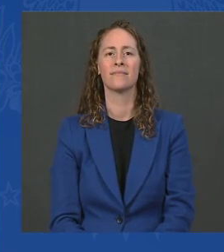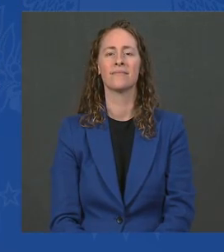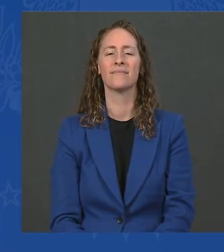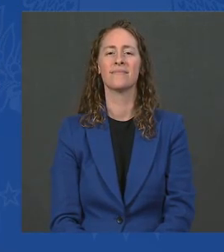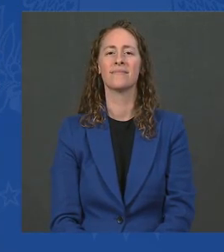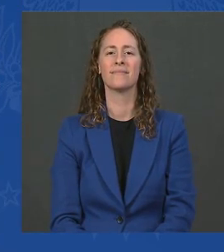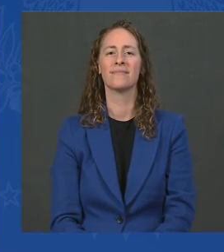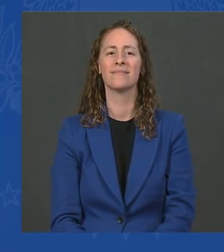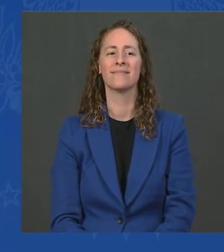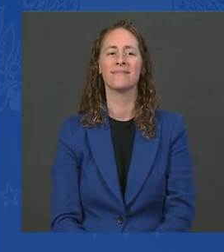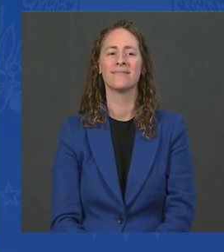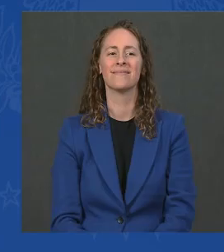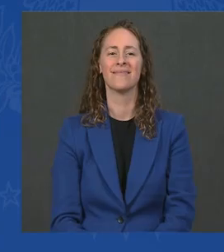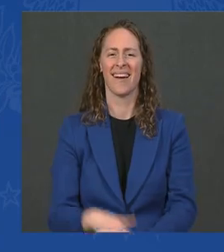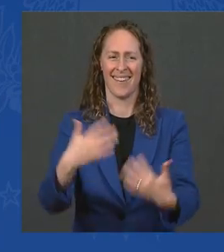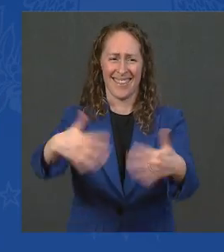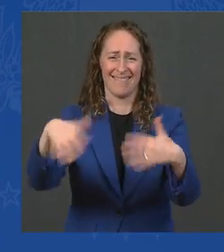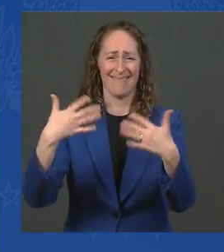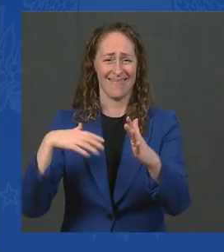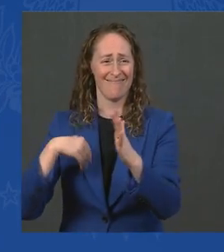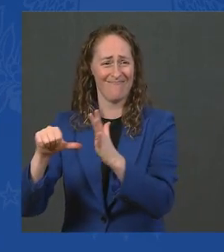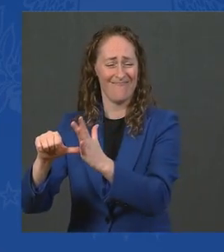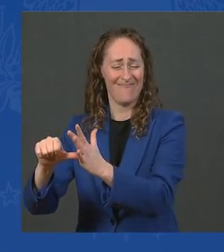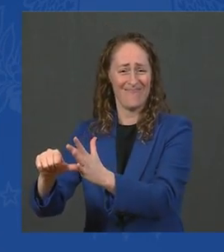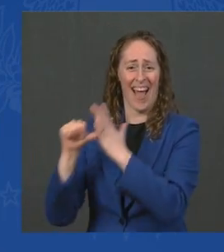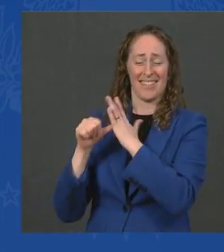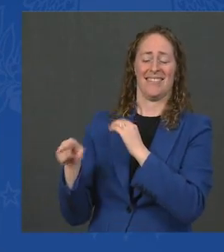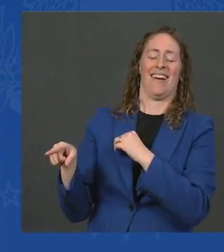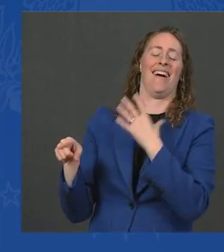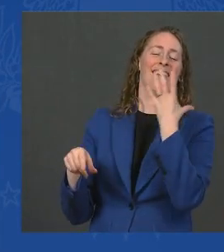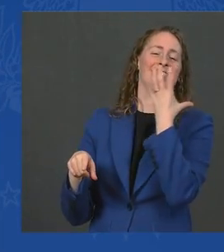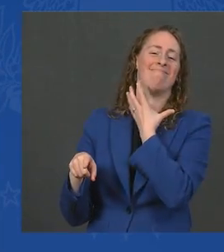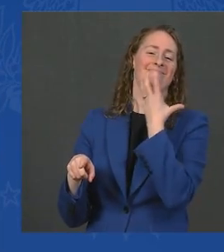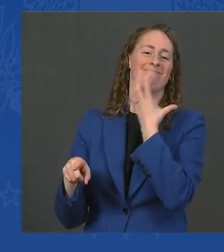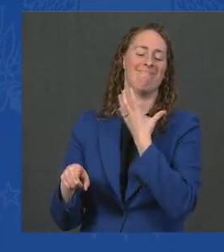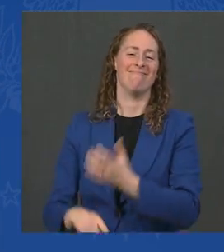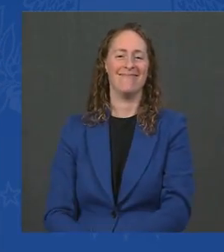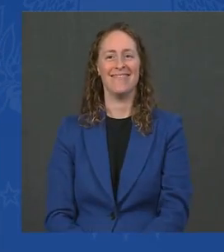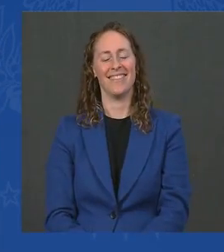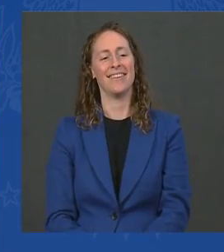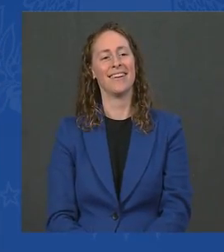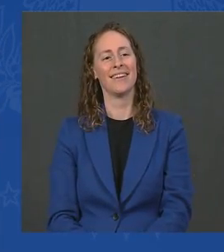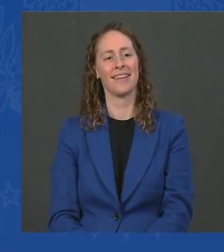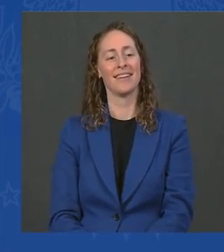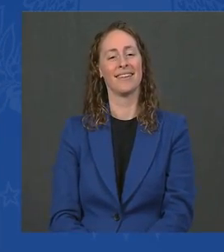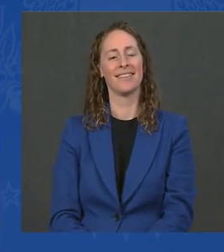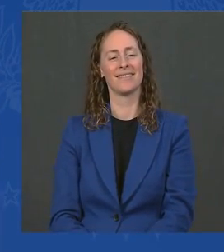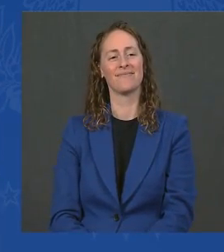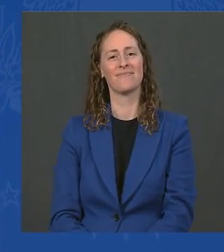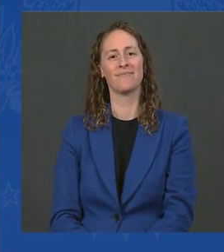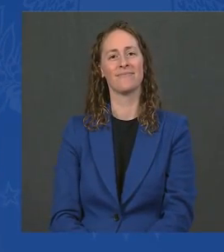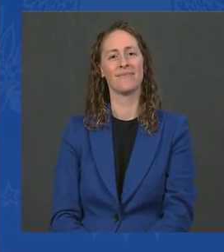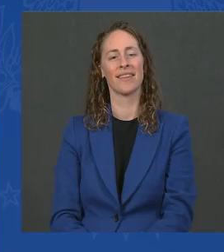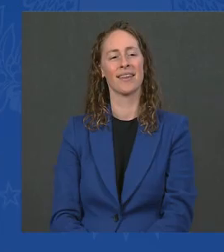The President: What an impressive young man. The First Lady: Yeah. The President: You know, when I was your age -- are you -- are you going to sit down, babe,